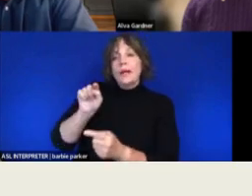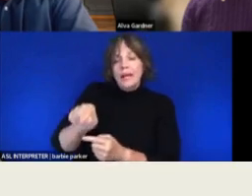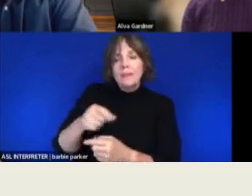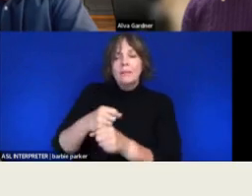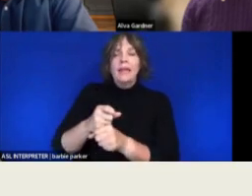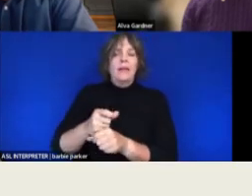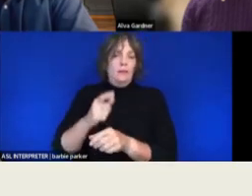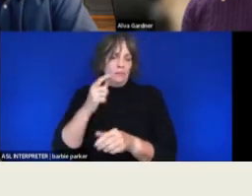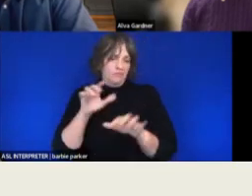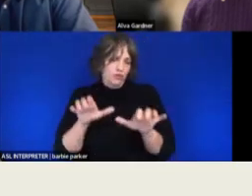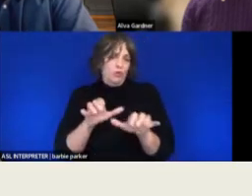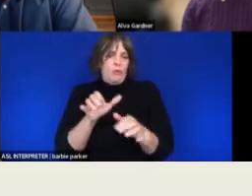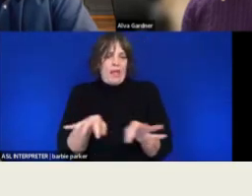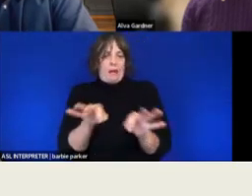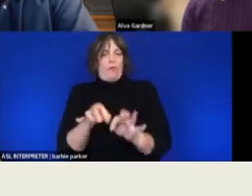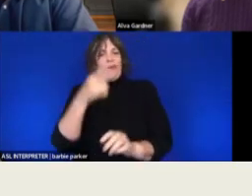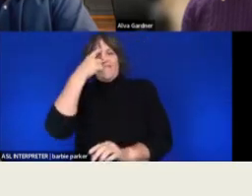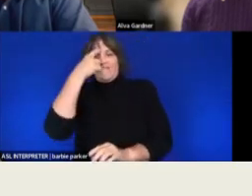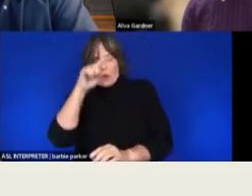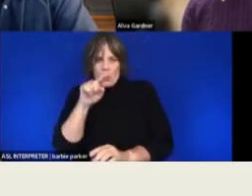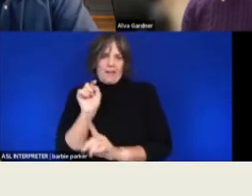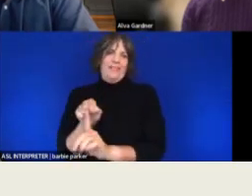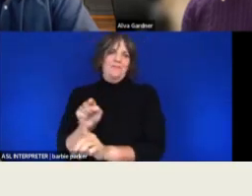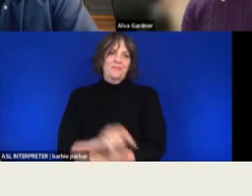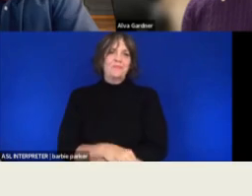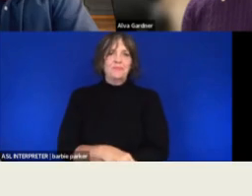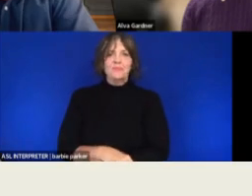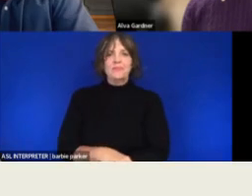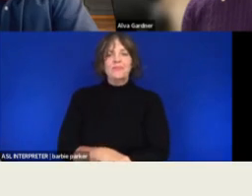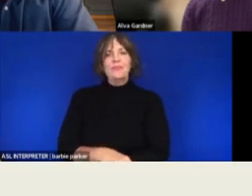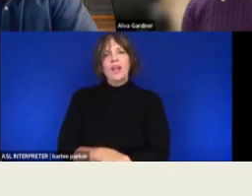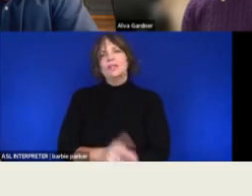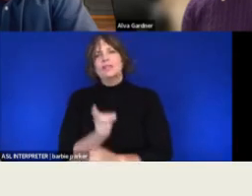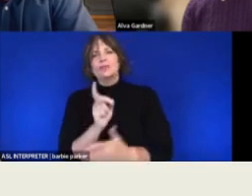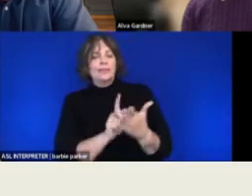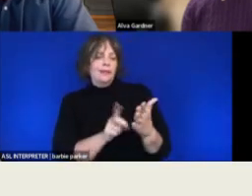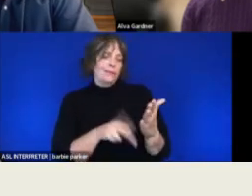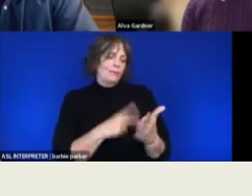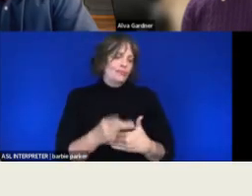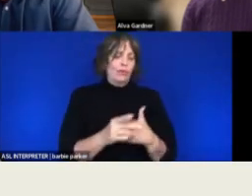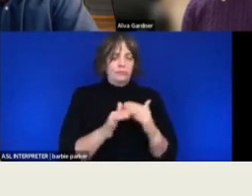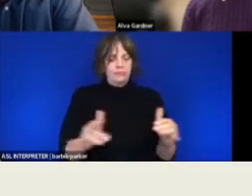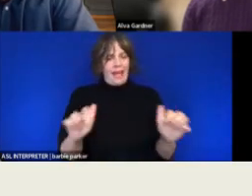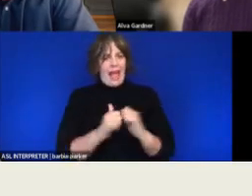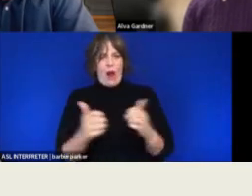we are doing our planning and designing services and supports, how are we pairing these two things together? And we need to